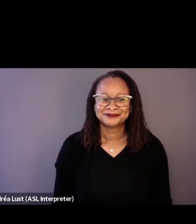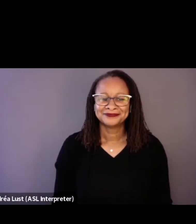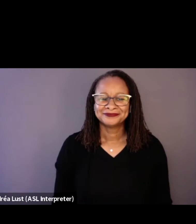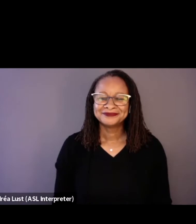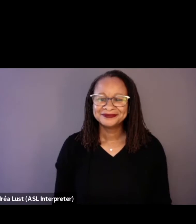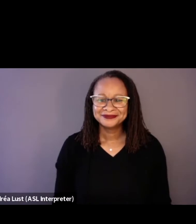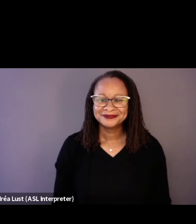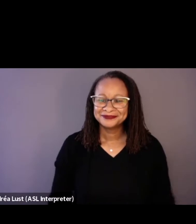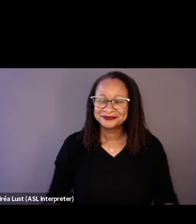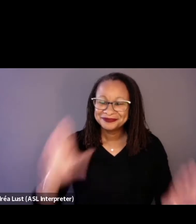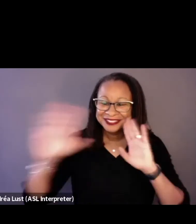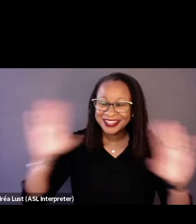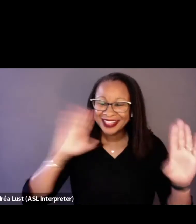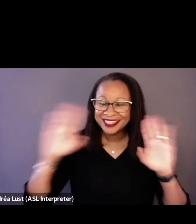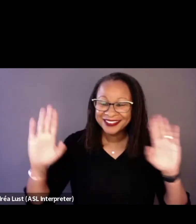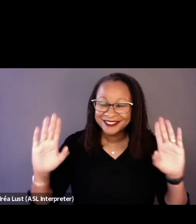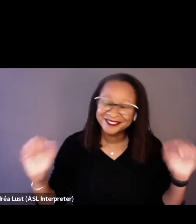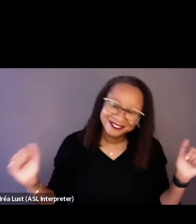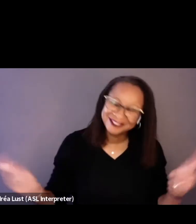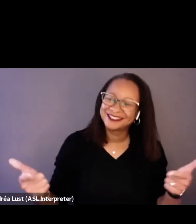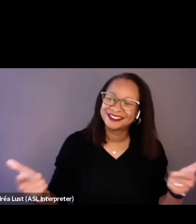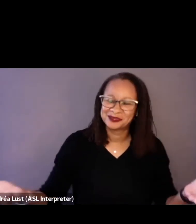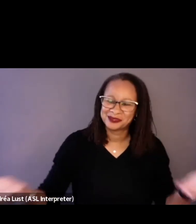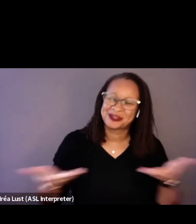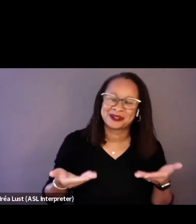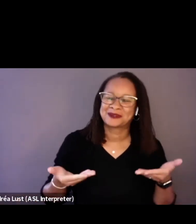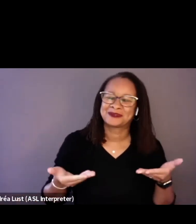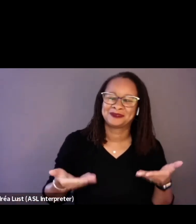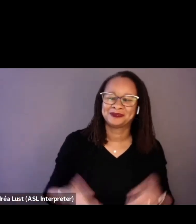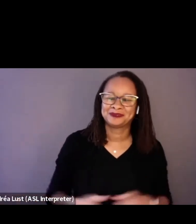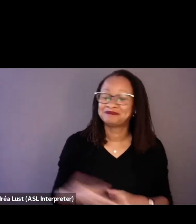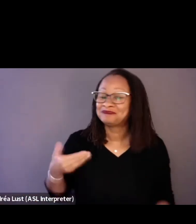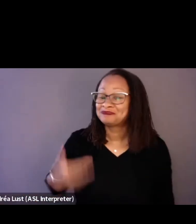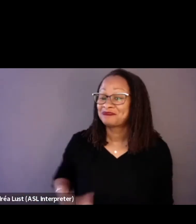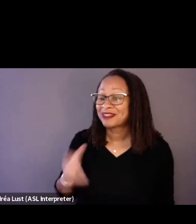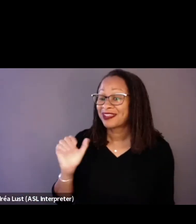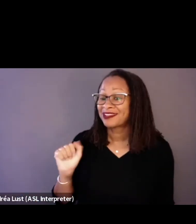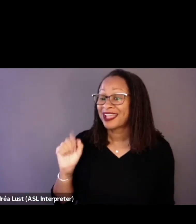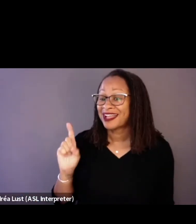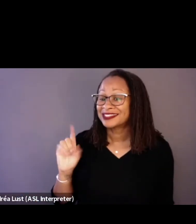Hello, everyone. Welcome. My name is Cassidy Dimon.